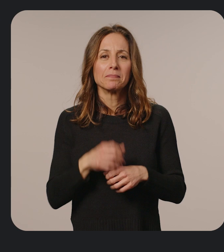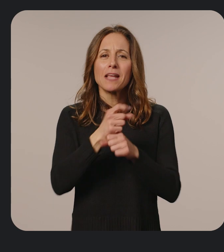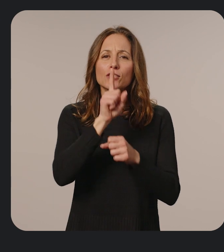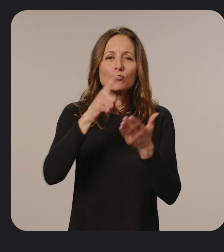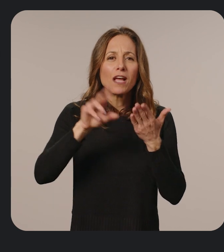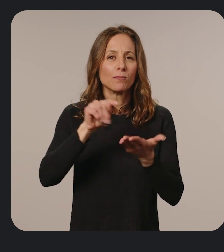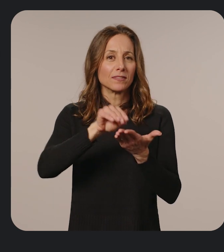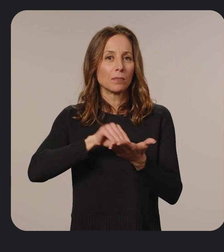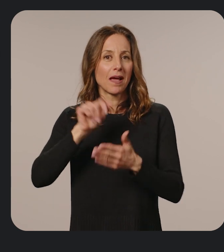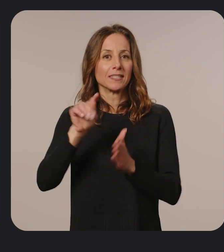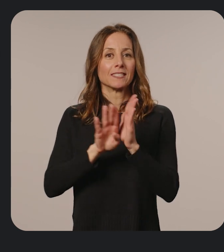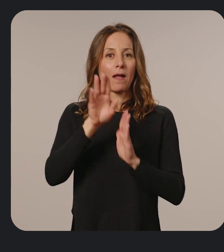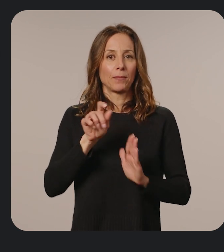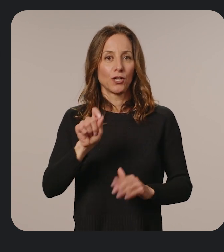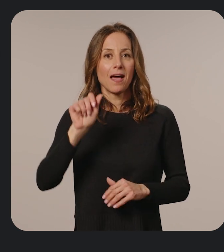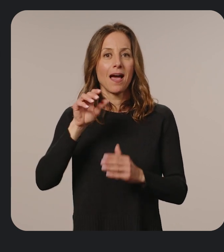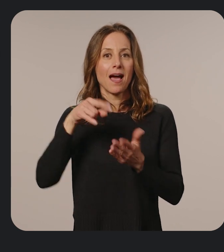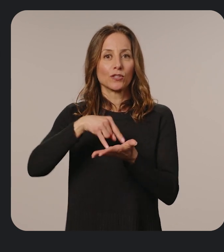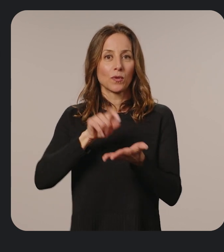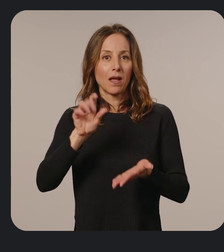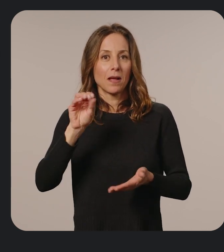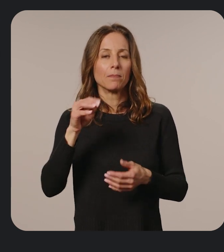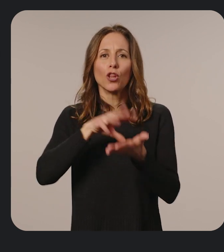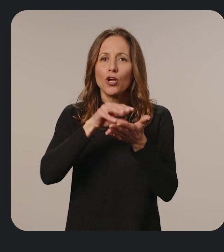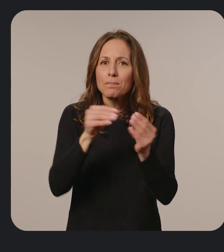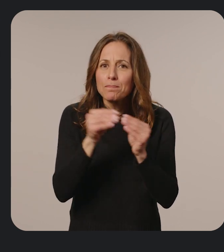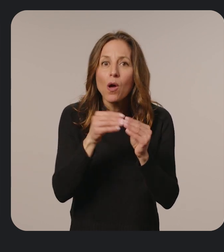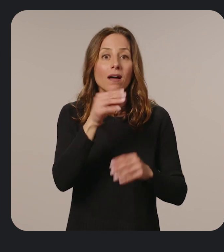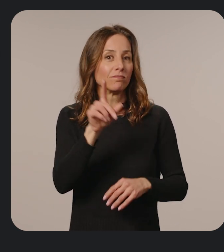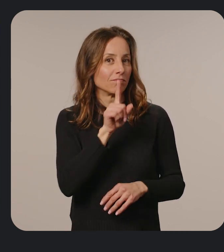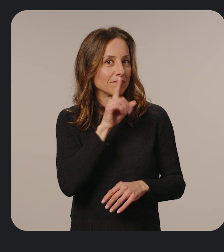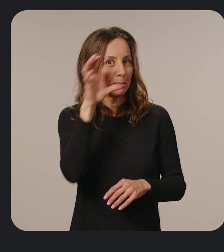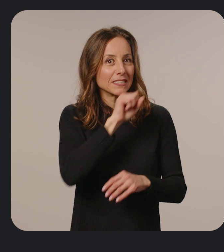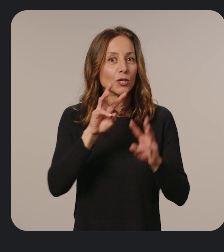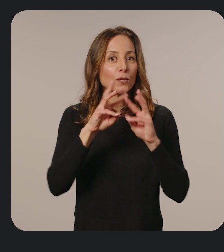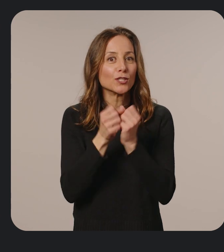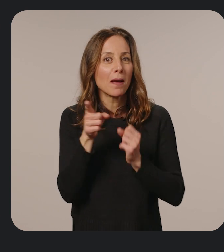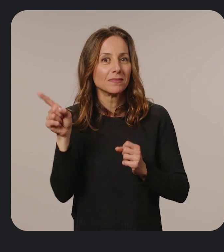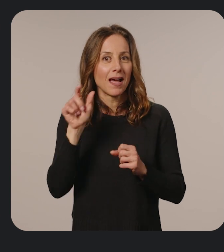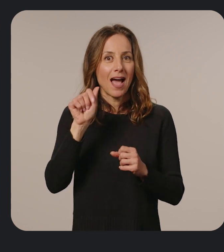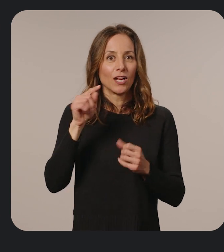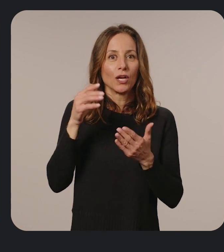Make sure to check out our documentation at developer.android.com to learn more. And don't miss the workshops and new codelabs